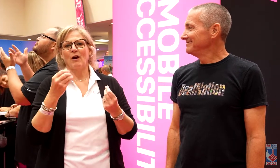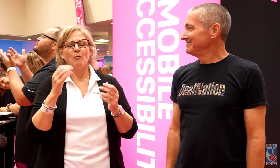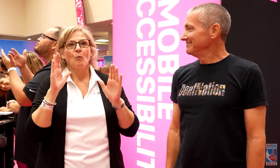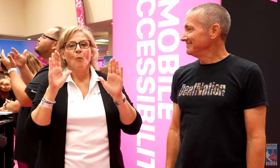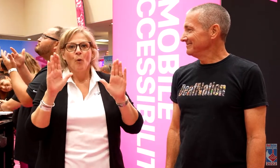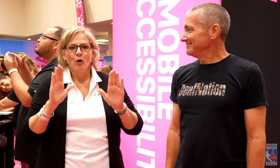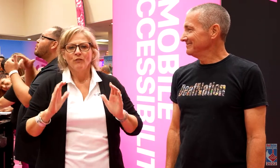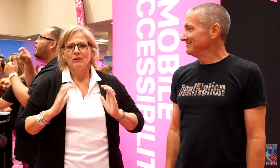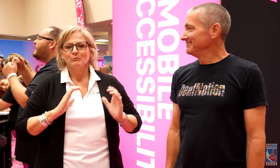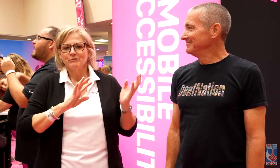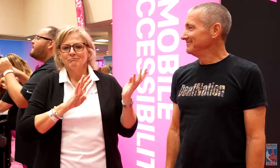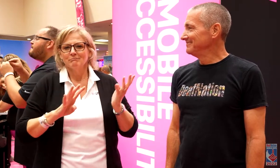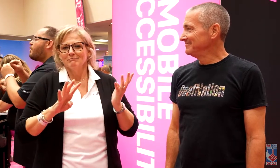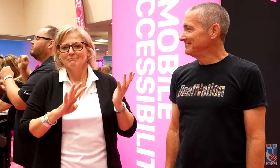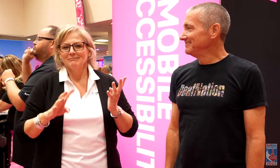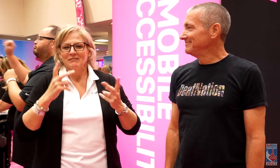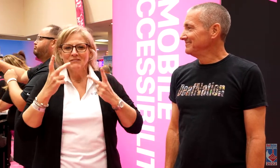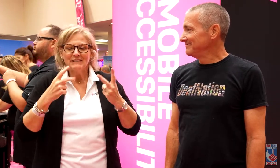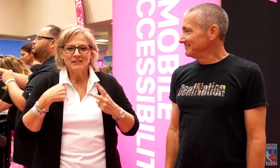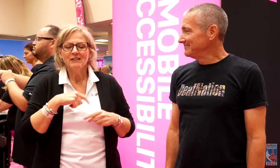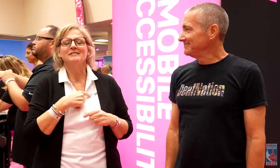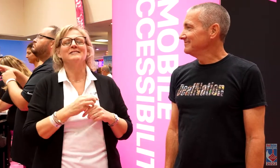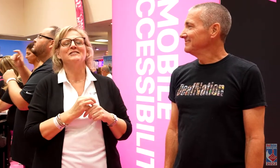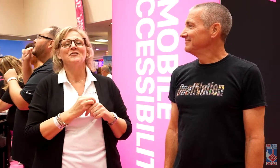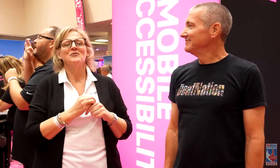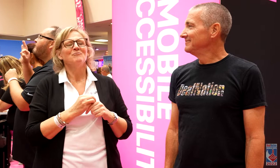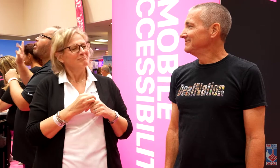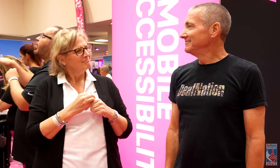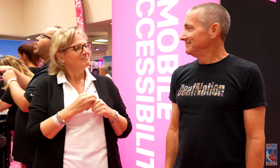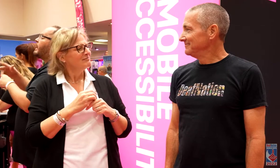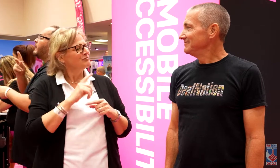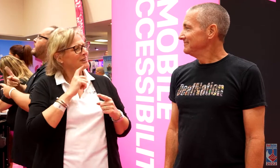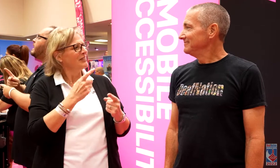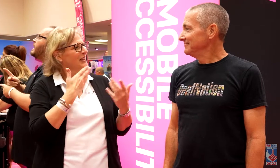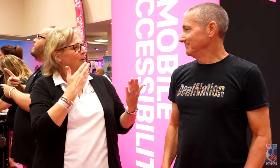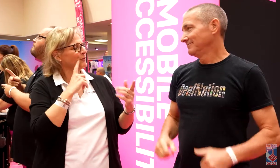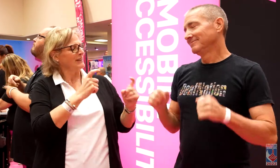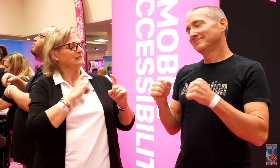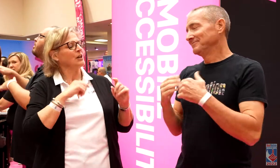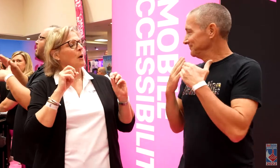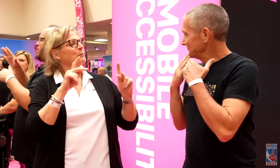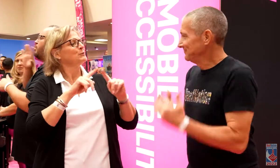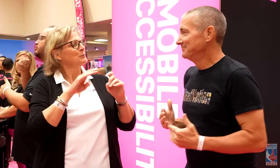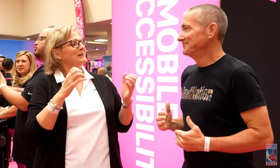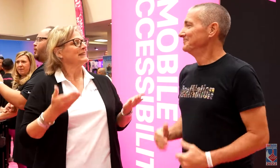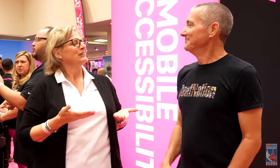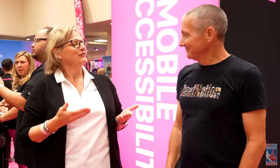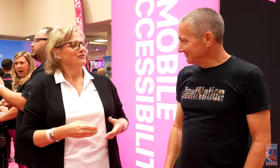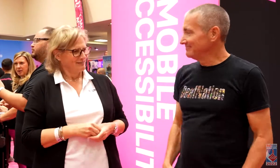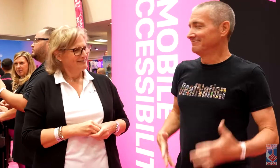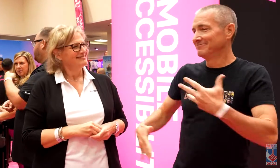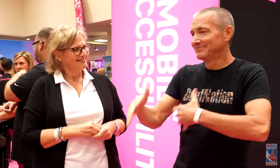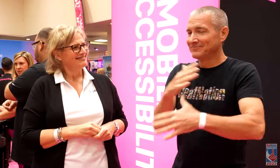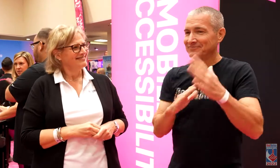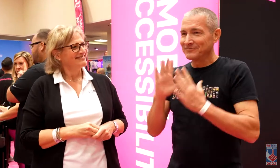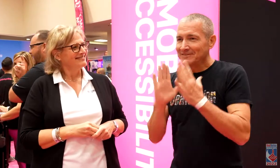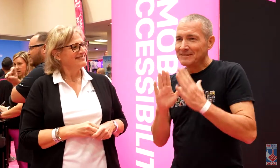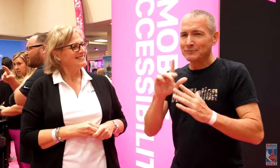We’ve had so many wonderful customers come by and visit us. So yeah, thank you for giving us an opportunity to be here. You’ve been mingling with customers face to face,